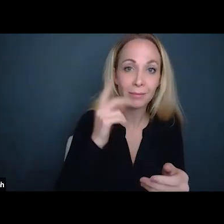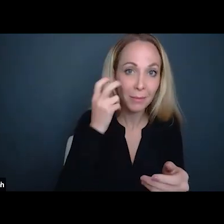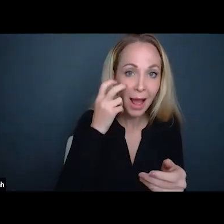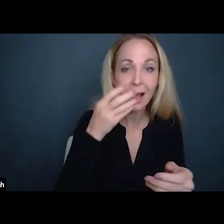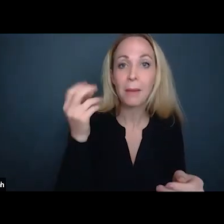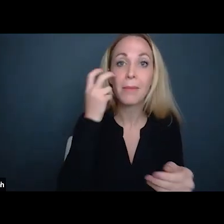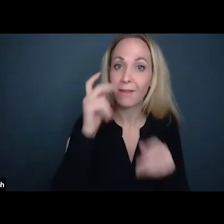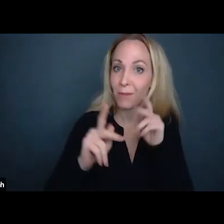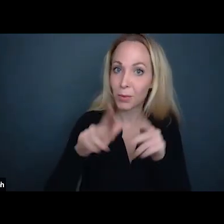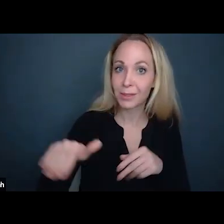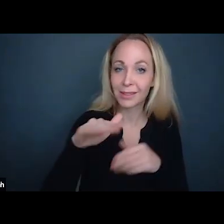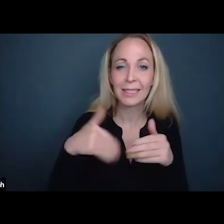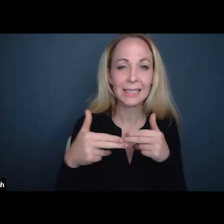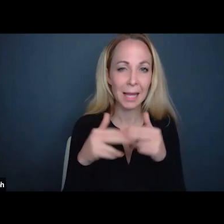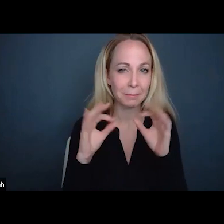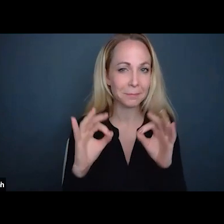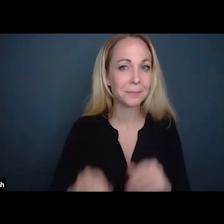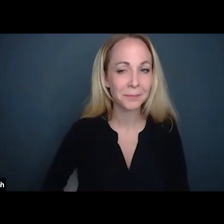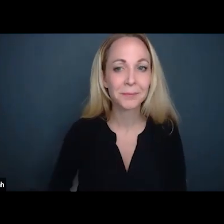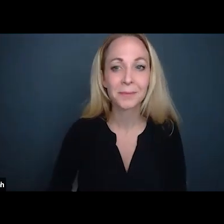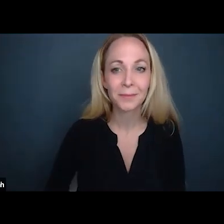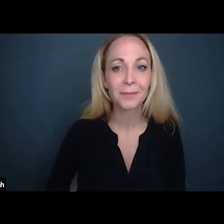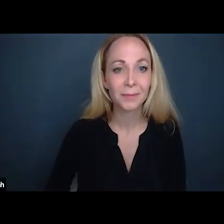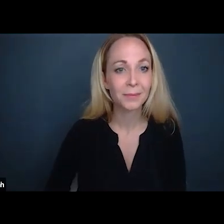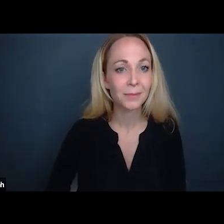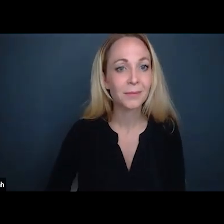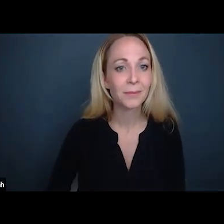Next slide.